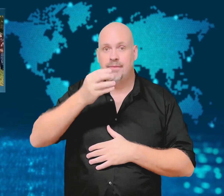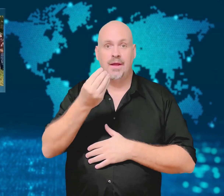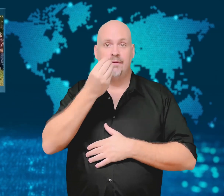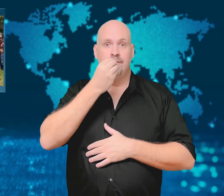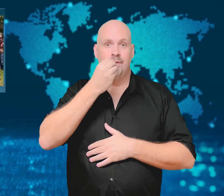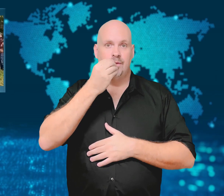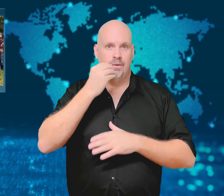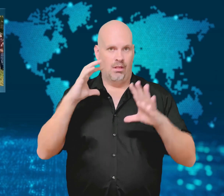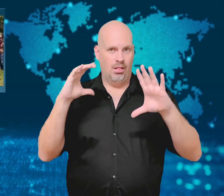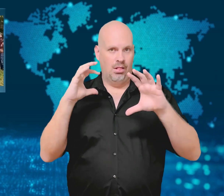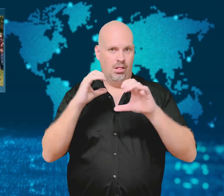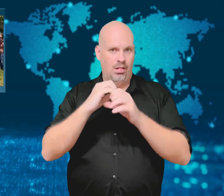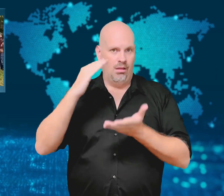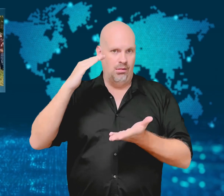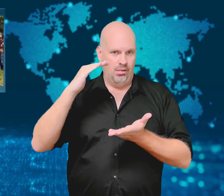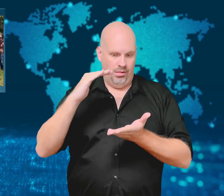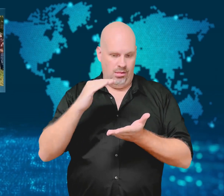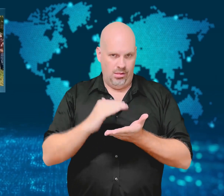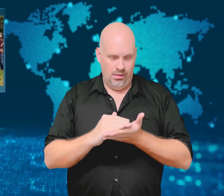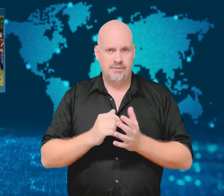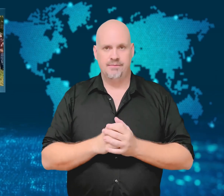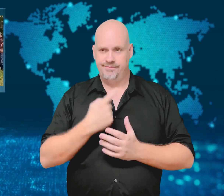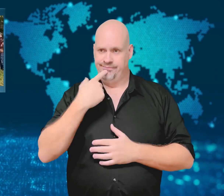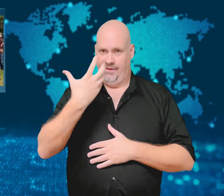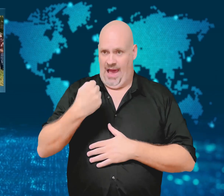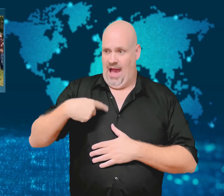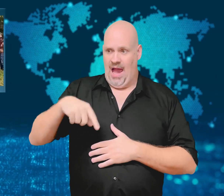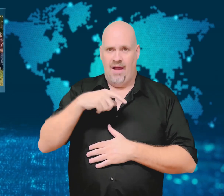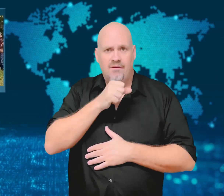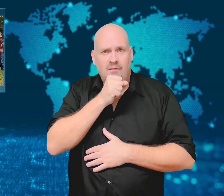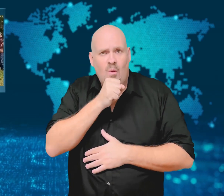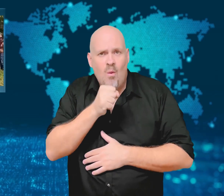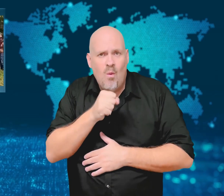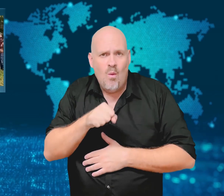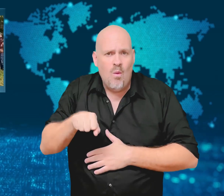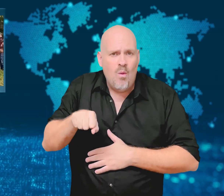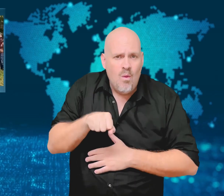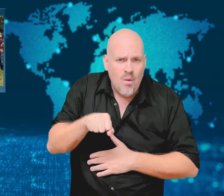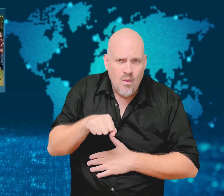traveling on remained in the hands of the indigenous group.